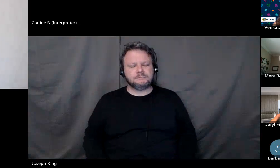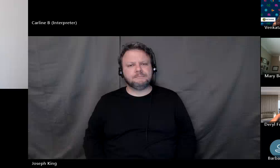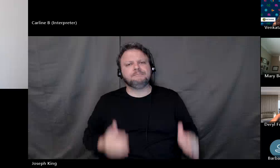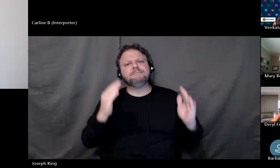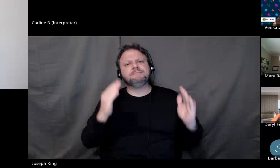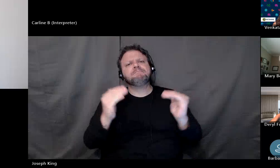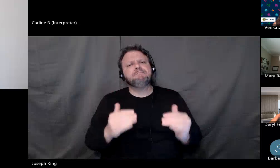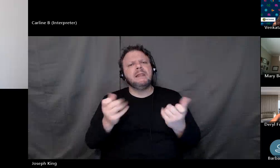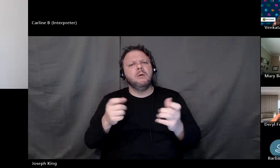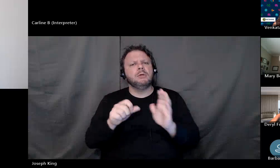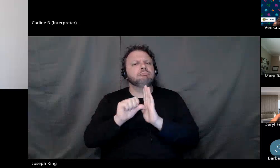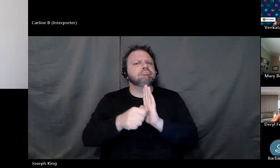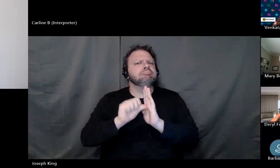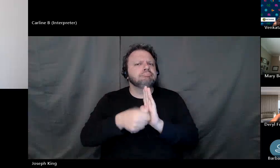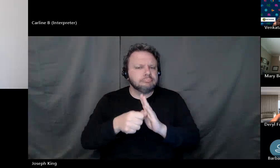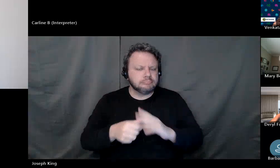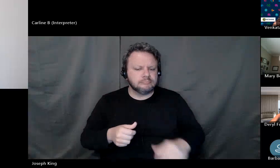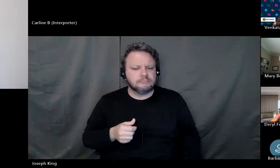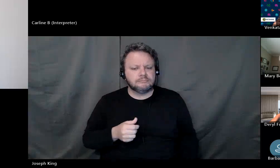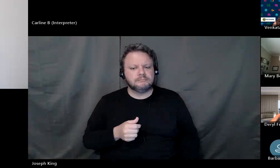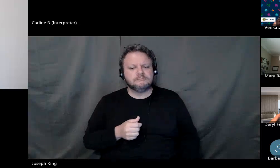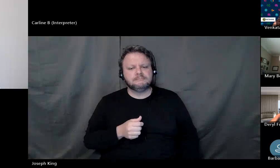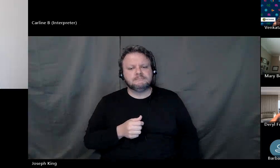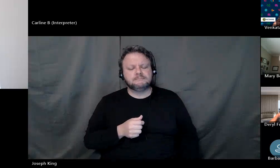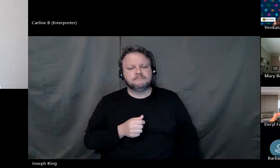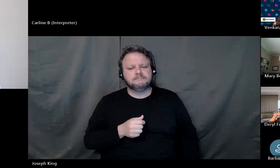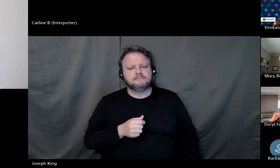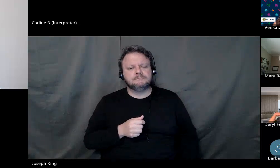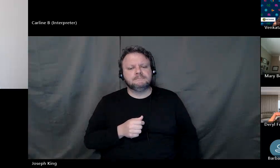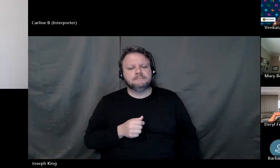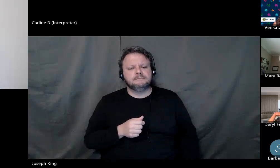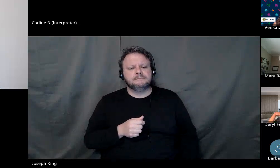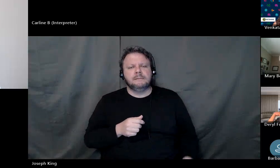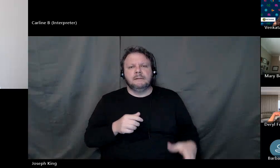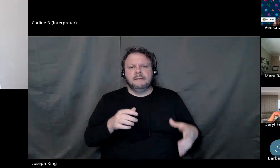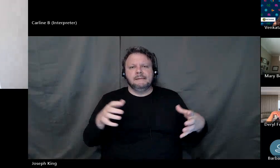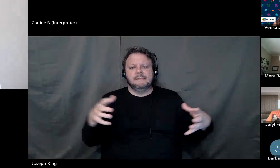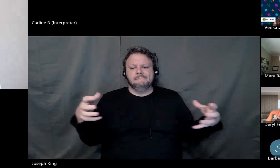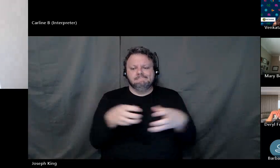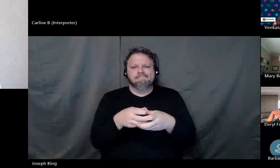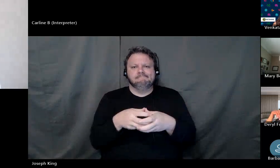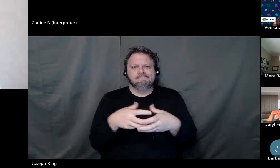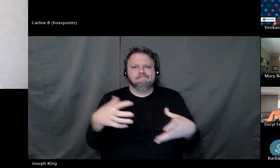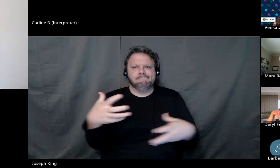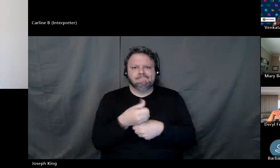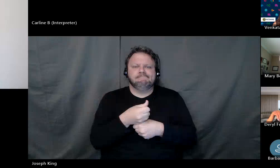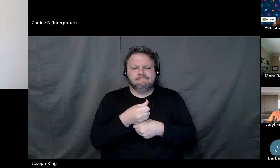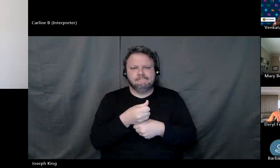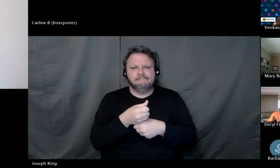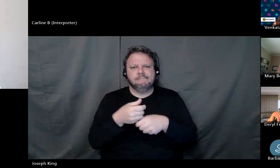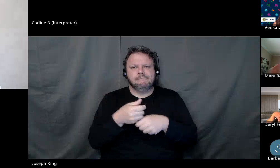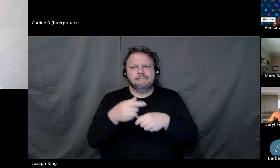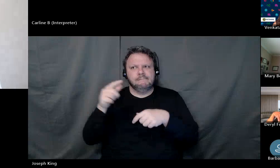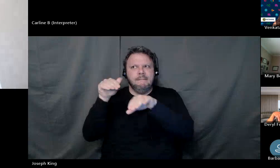The next thing I want to point out is the consolidation that we're seeing happening at the federal level.